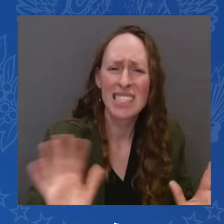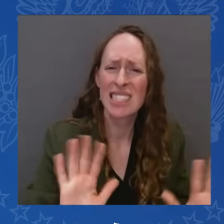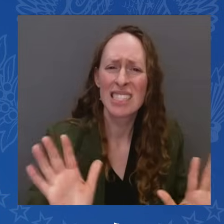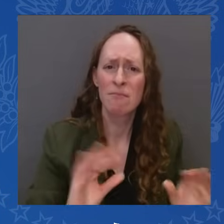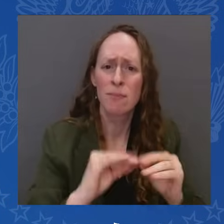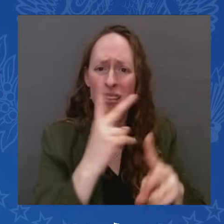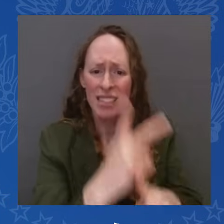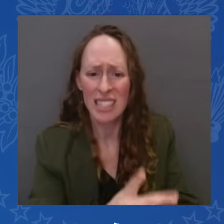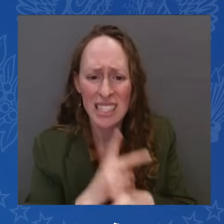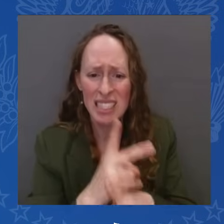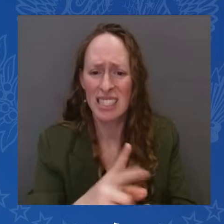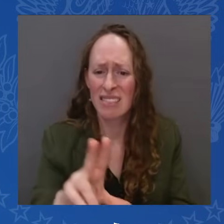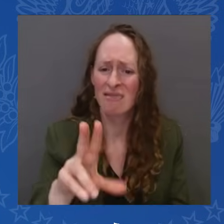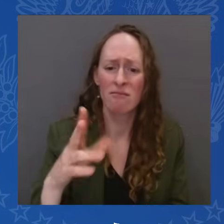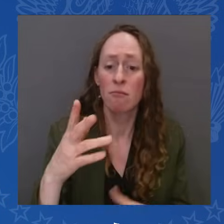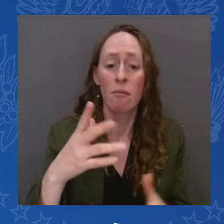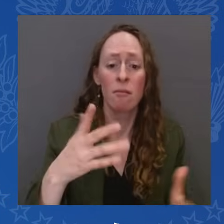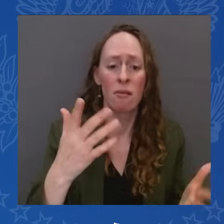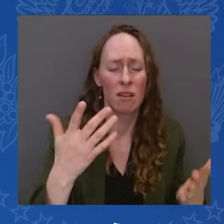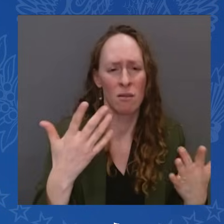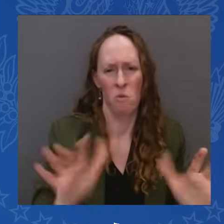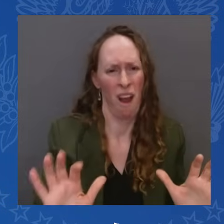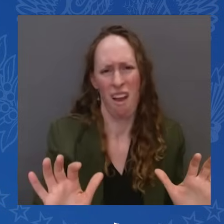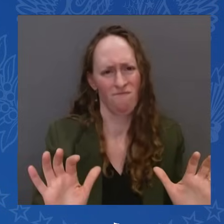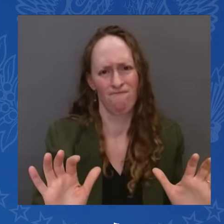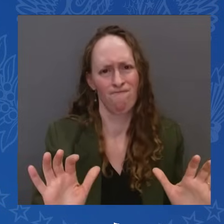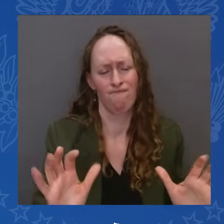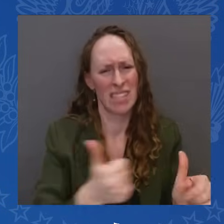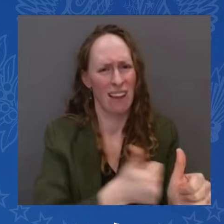And, look, it doesn't lessen the responsibility,